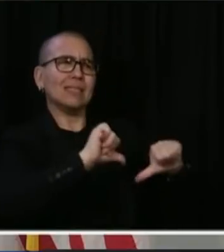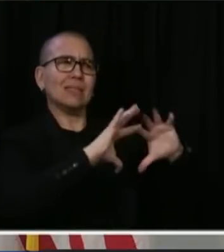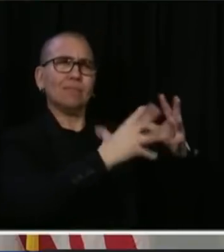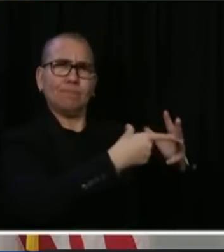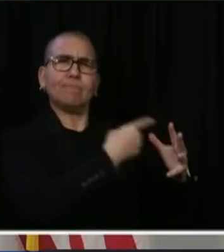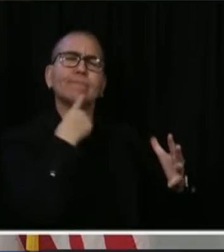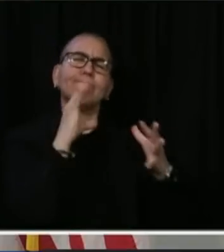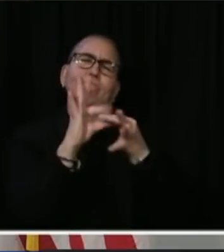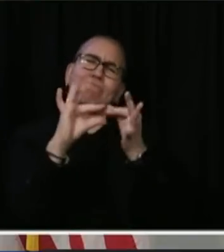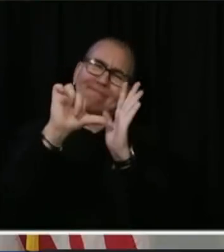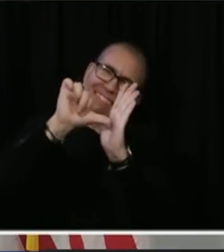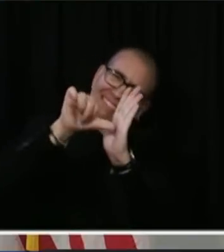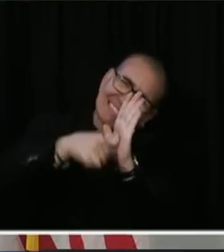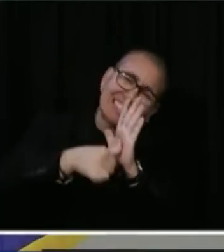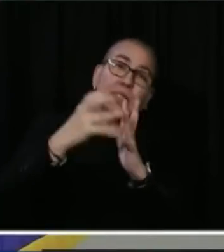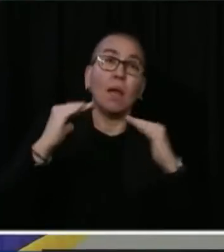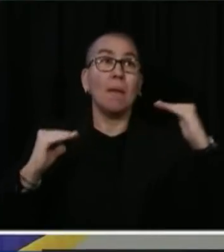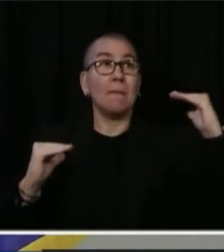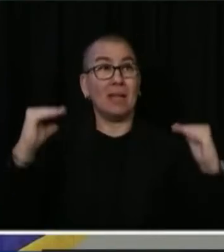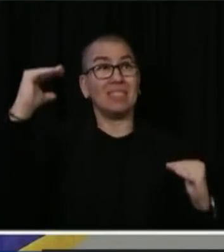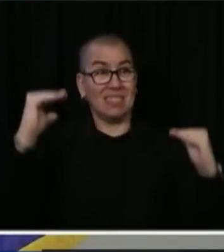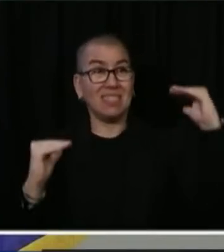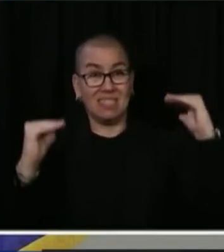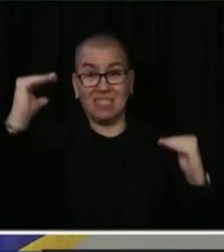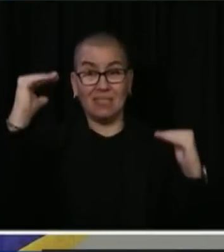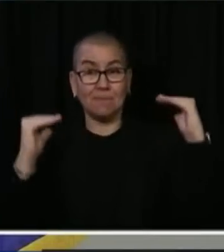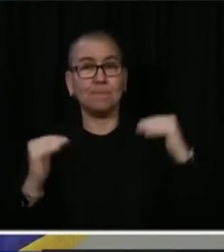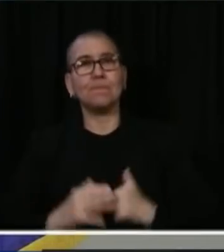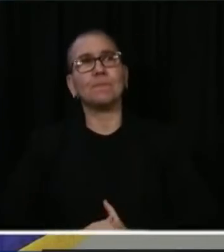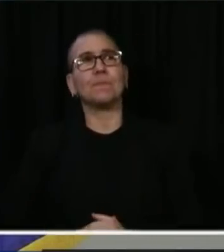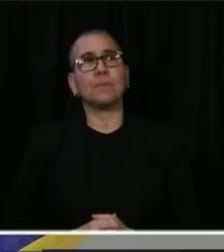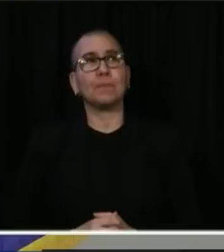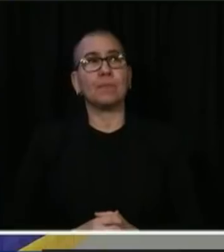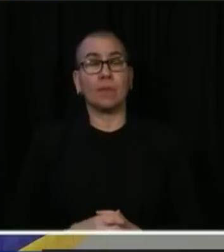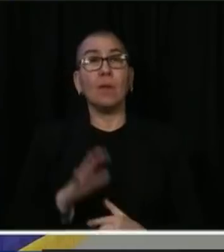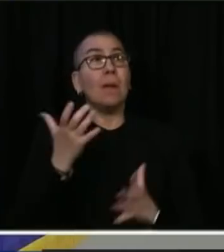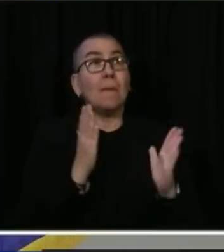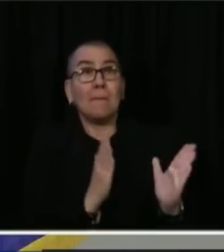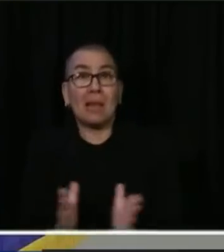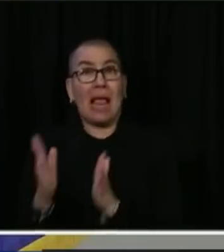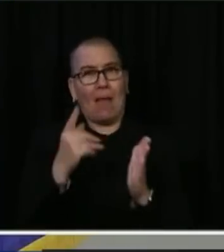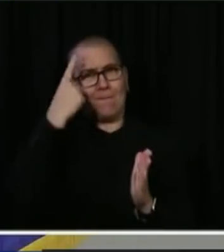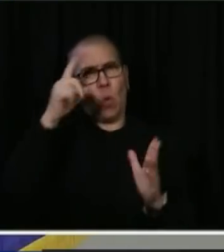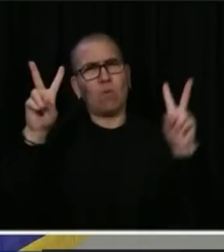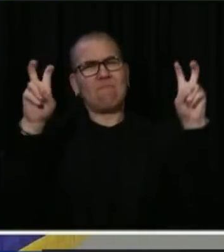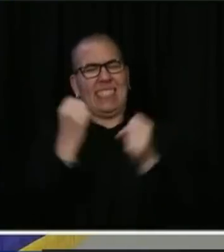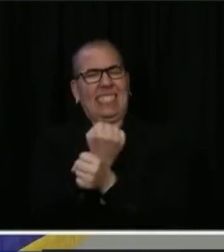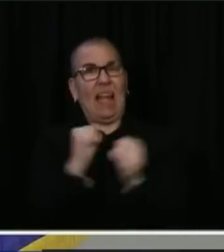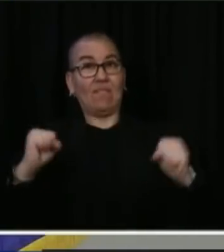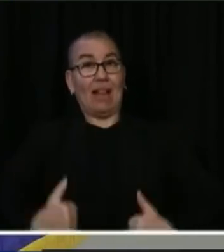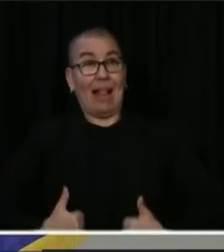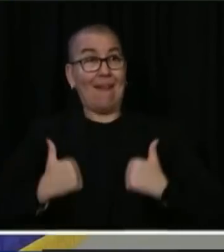WANT TO BE AND THAT'S WHAT YOU ARE HEARING TODAY. WE'VE ASKED MUCH OF YOU AND